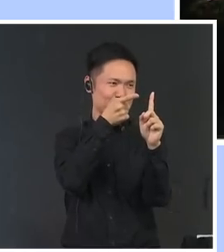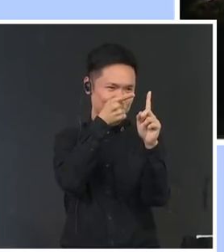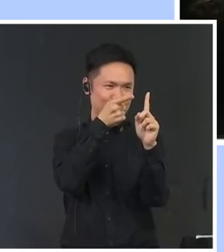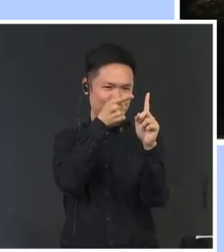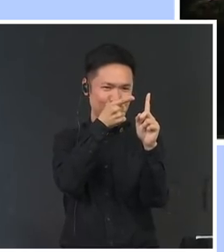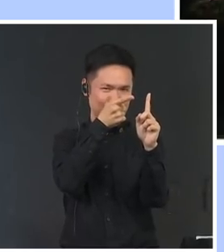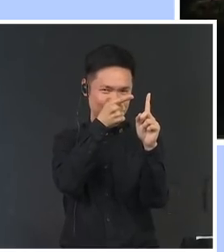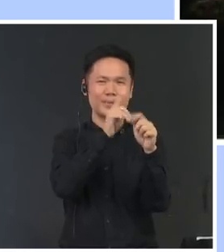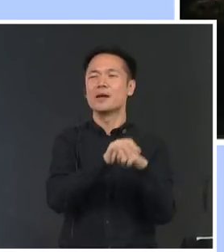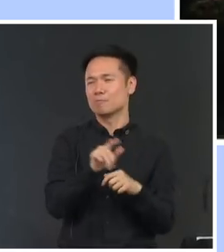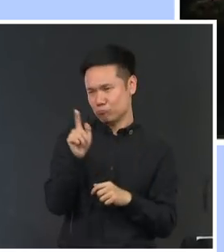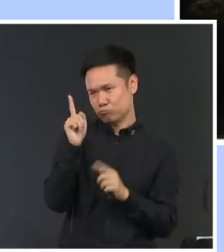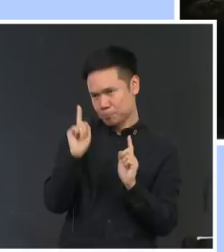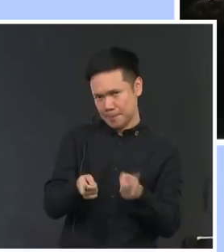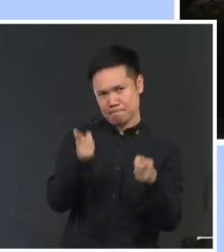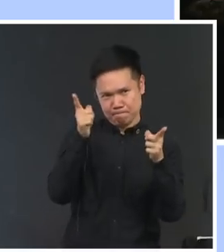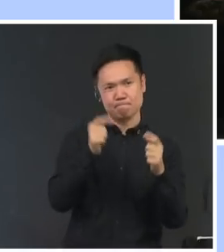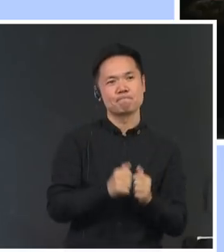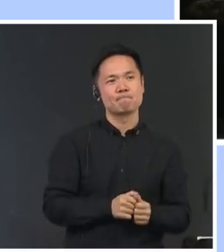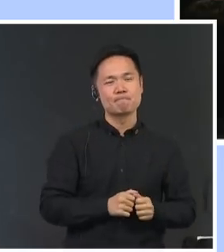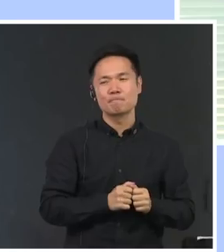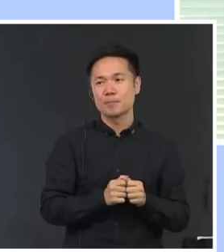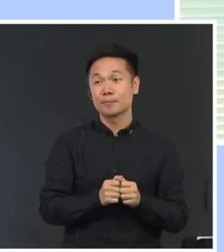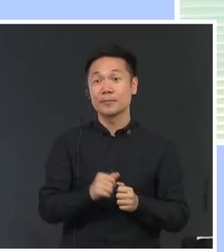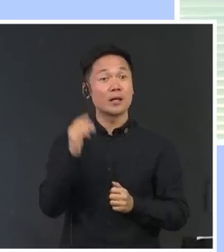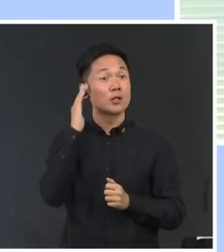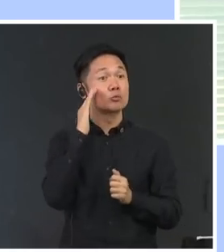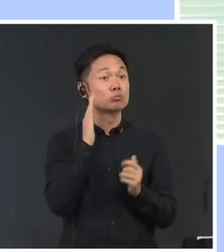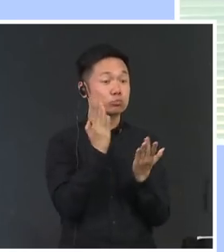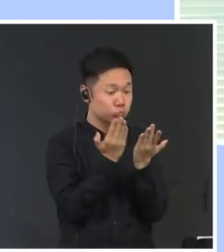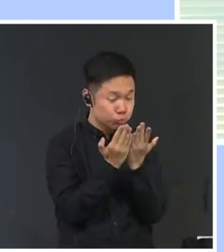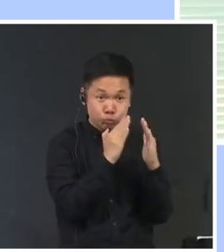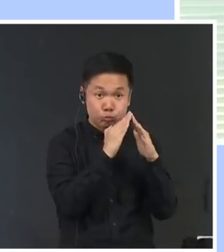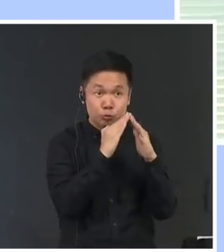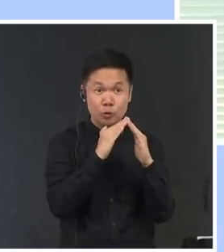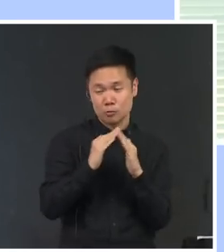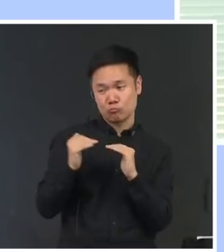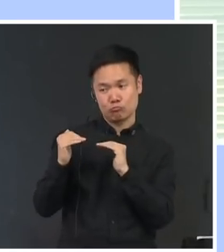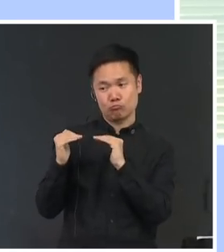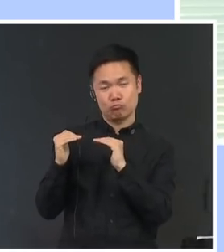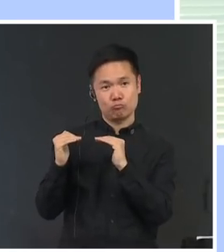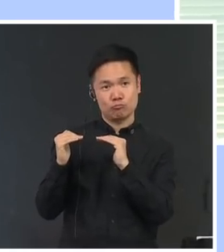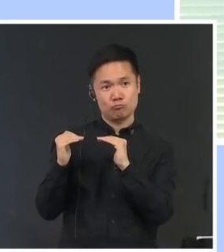Shimano Prefecture. All over Japan, in the different areas we would like to promote sign language and this